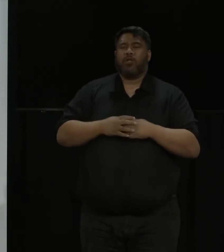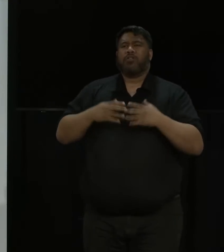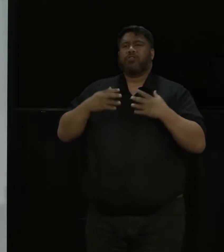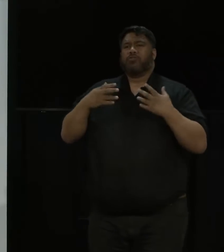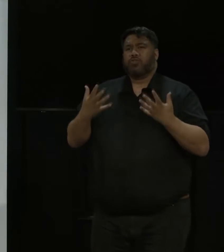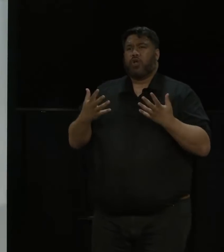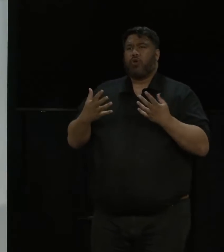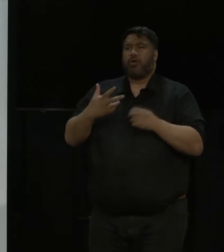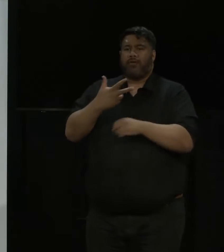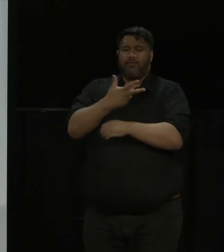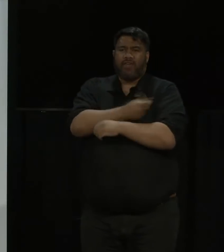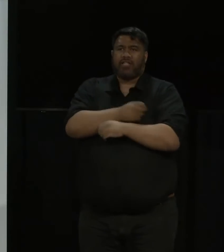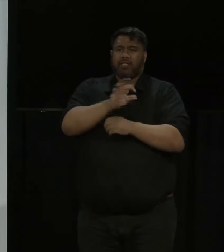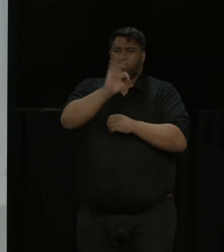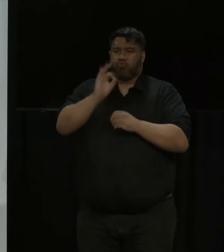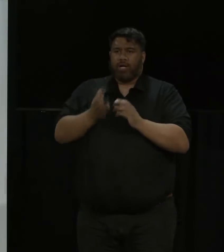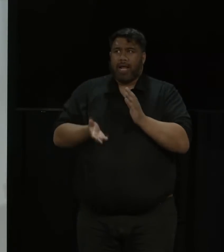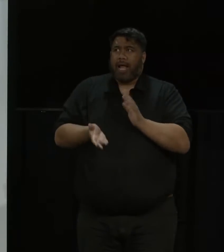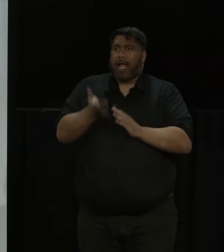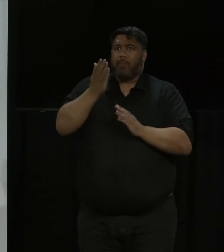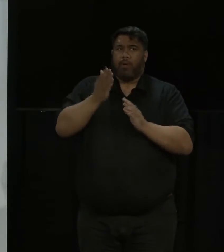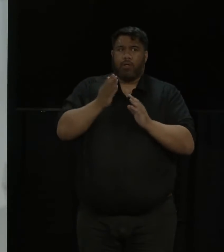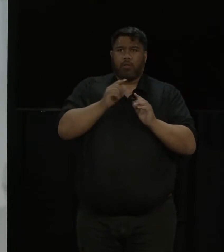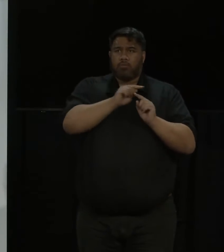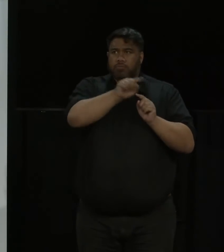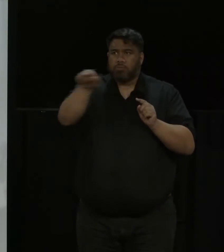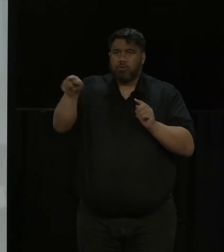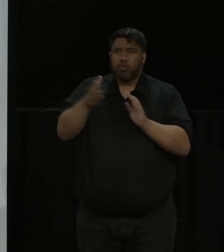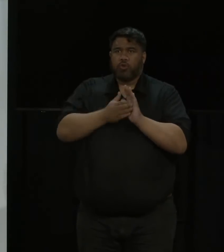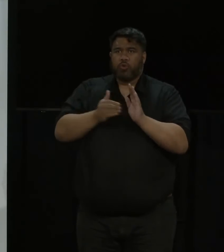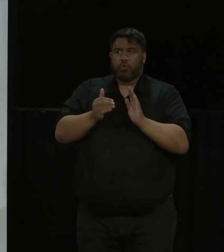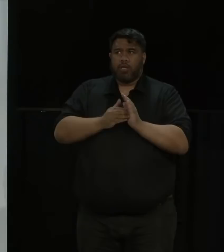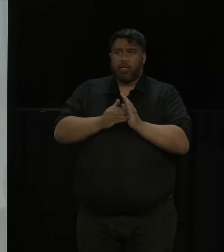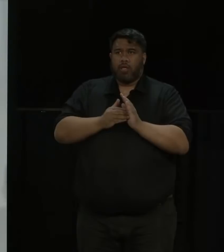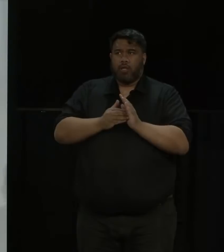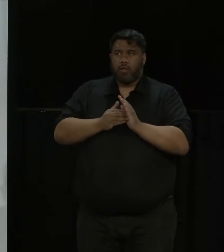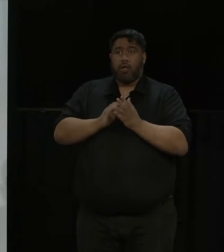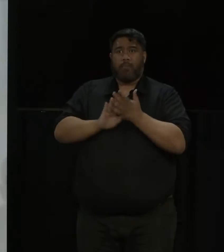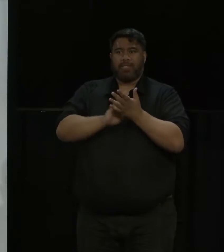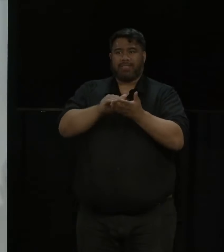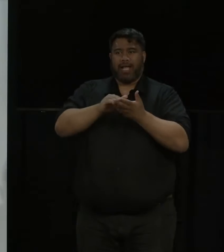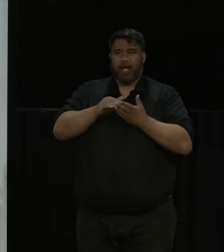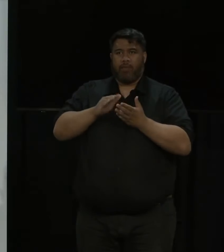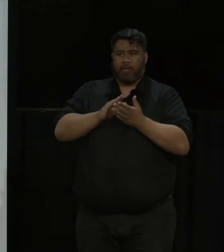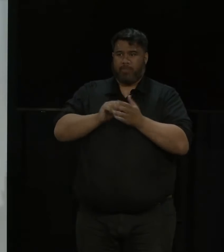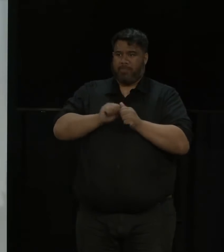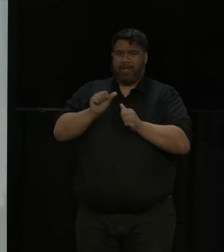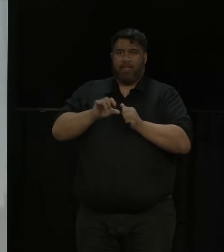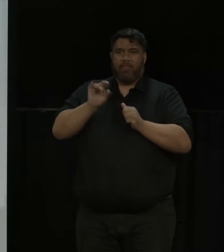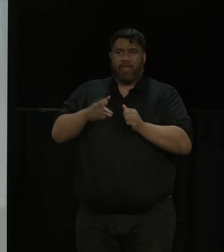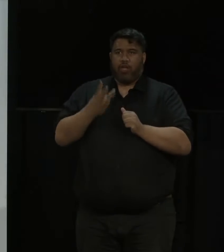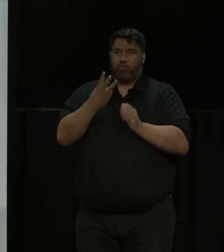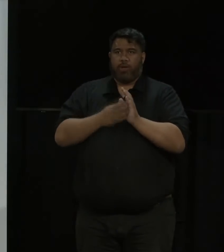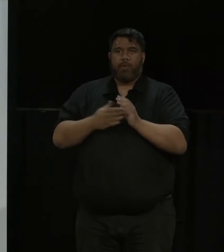that space. So today and largely thanks to